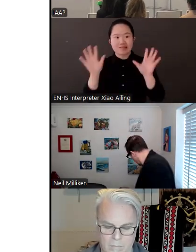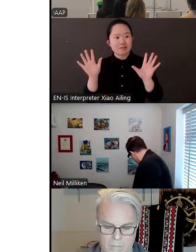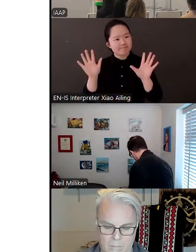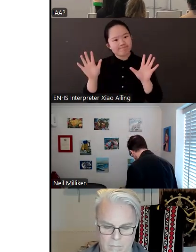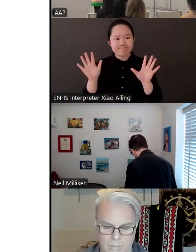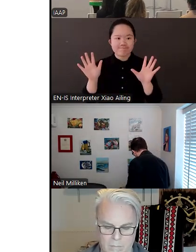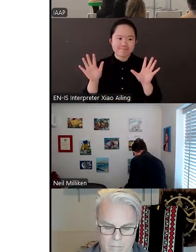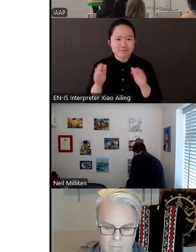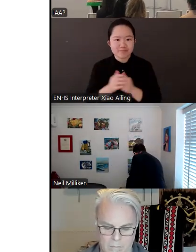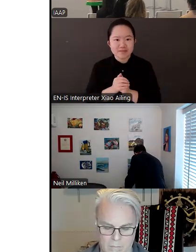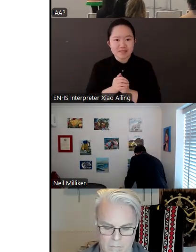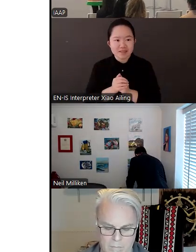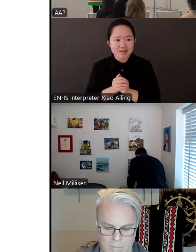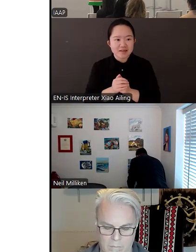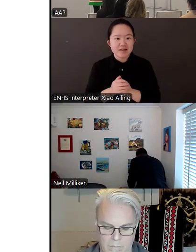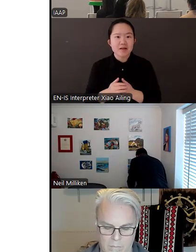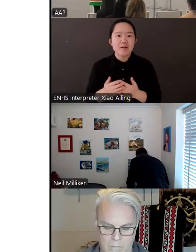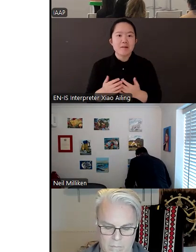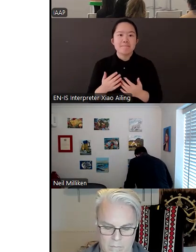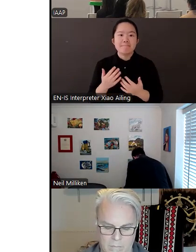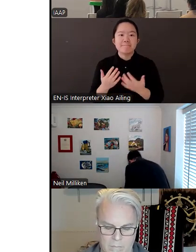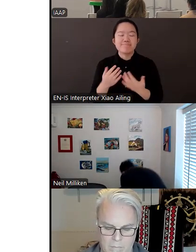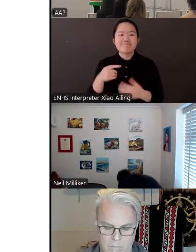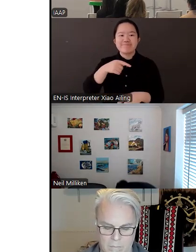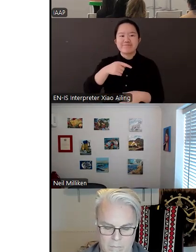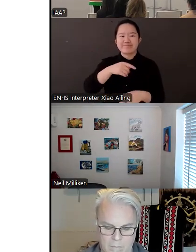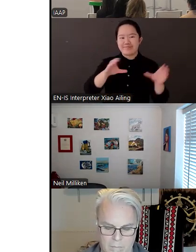People would never, ever come up with that, so I didn't. That was not my impression.